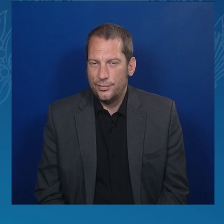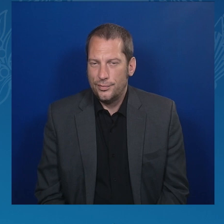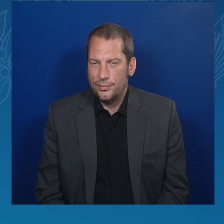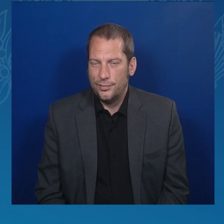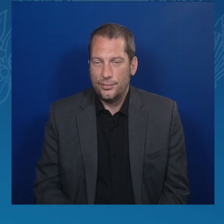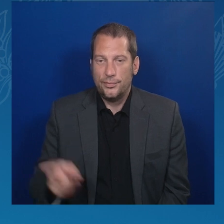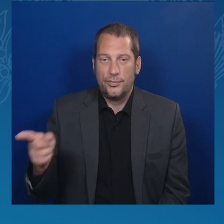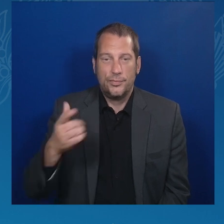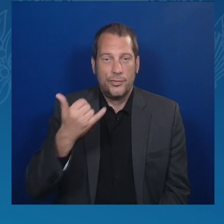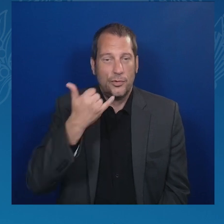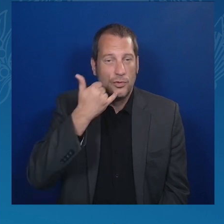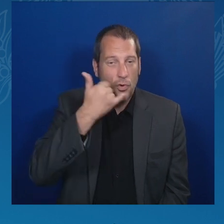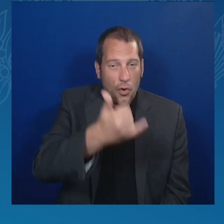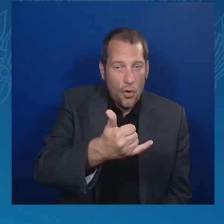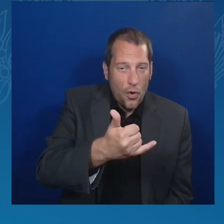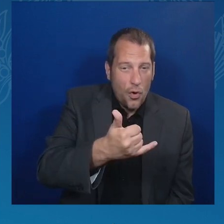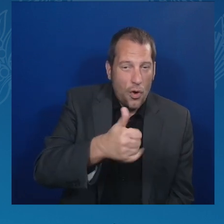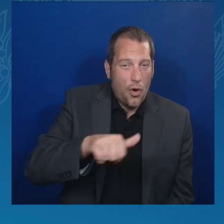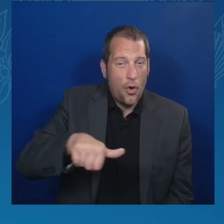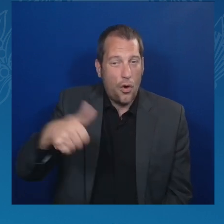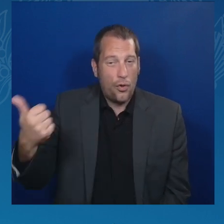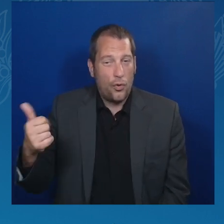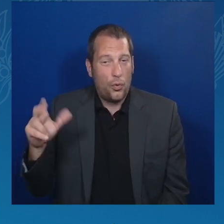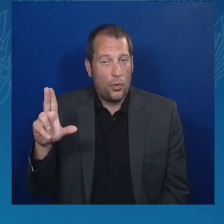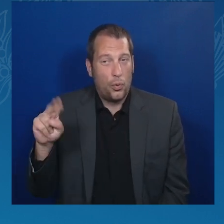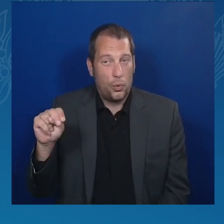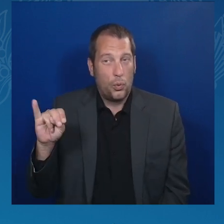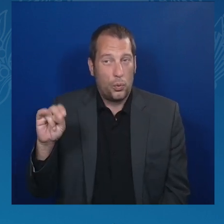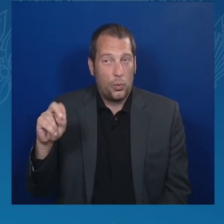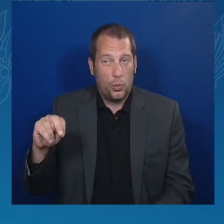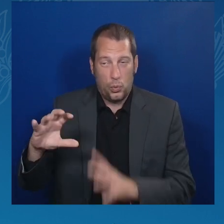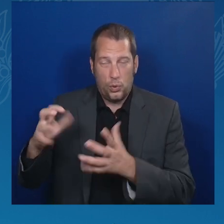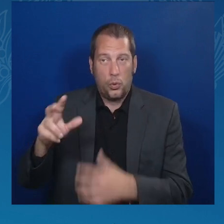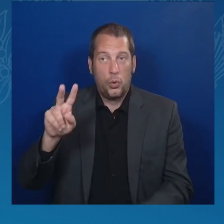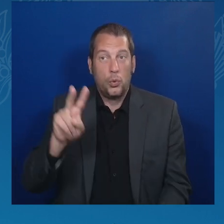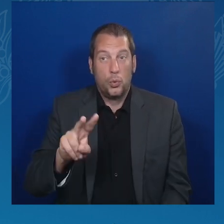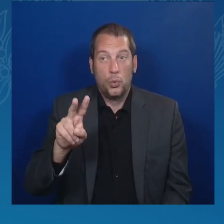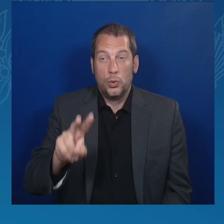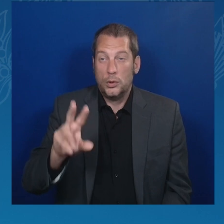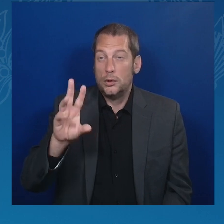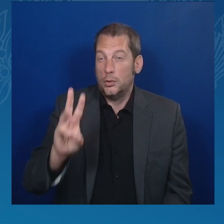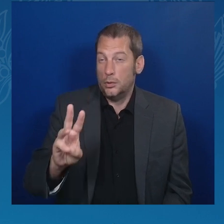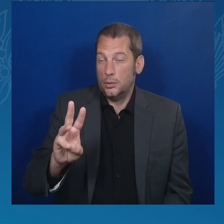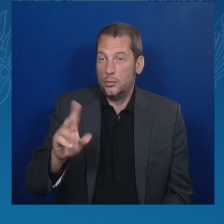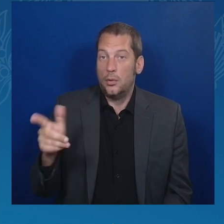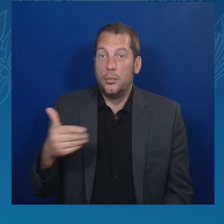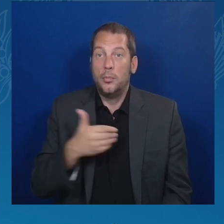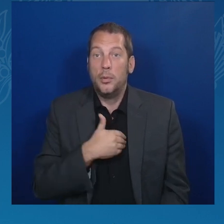I'm so proud to introduce to you the Vice President